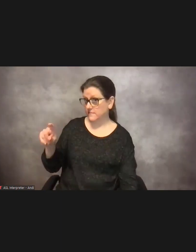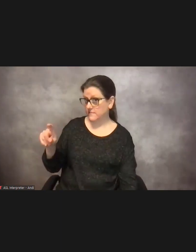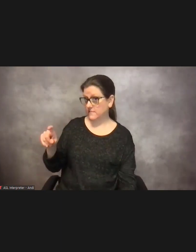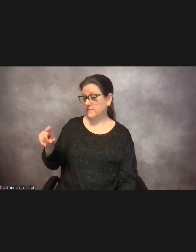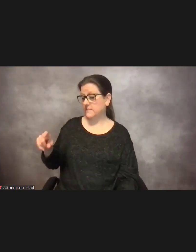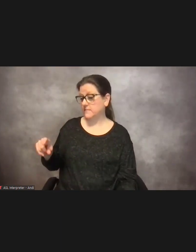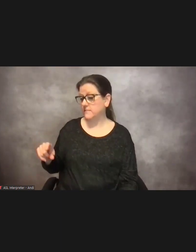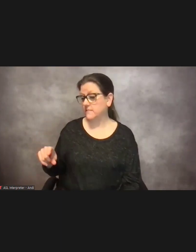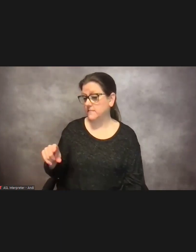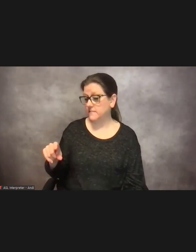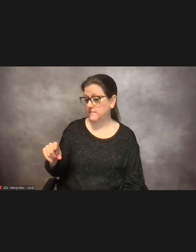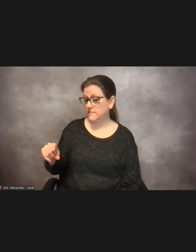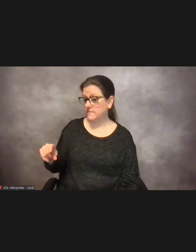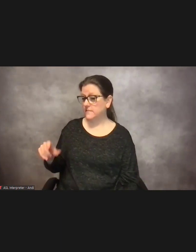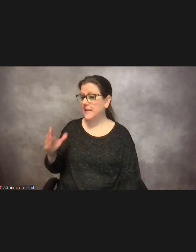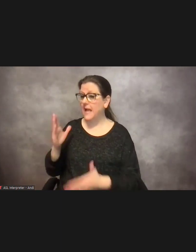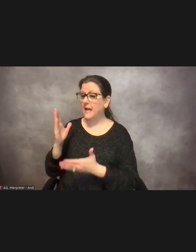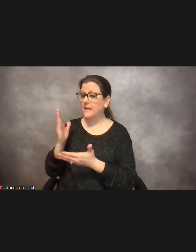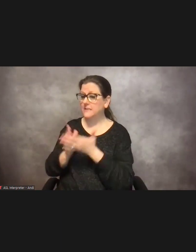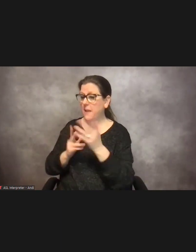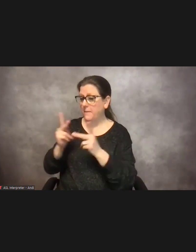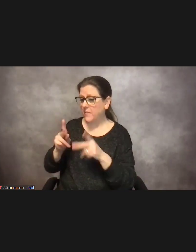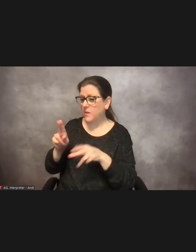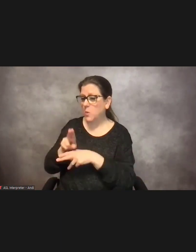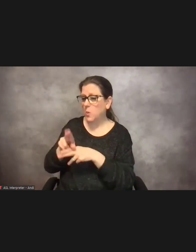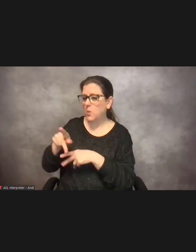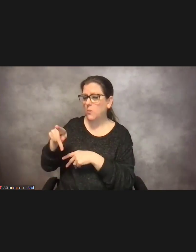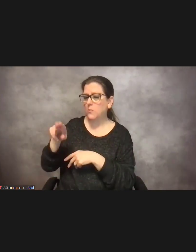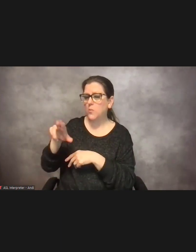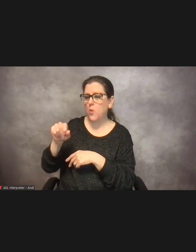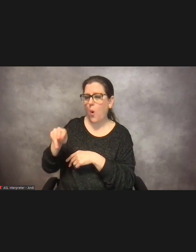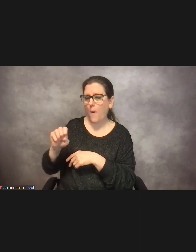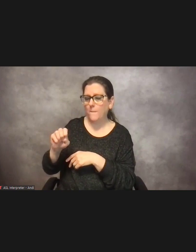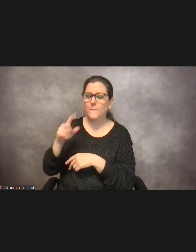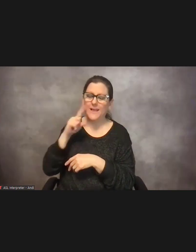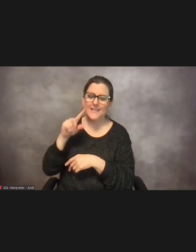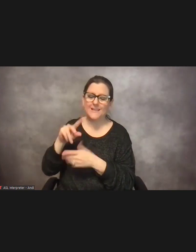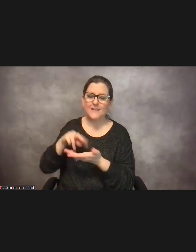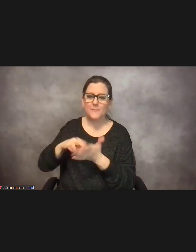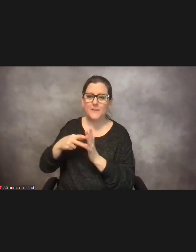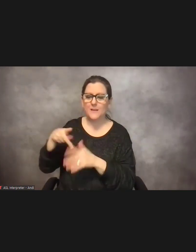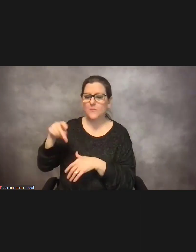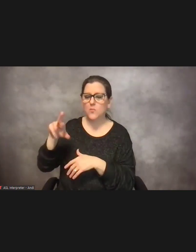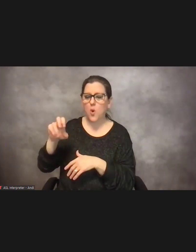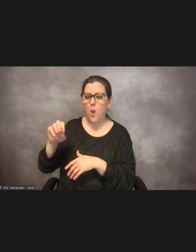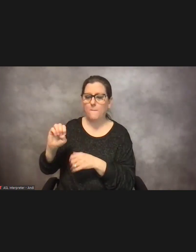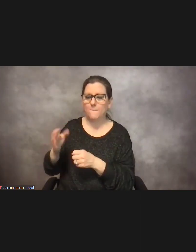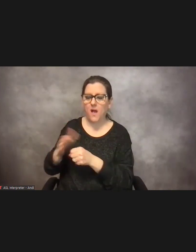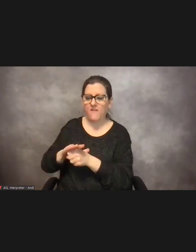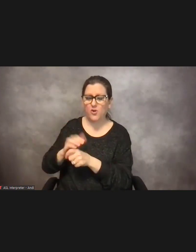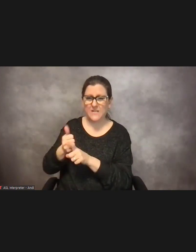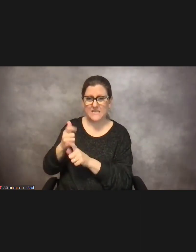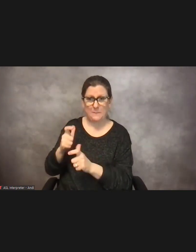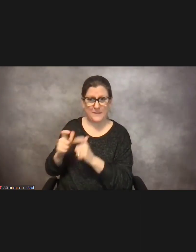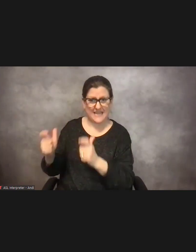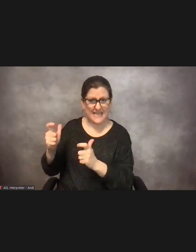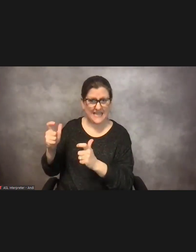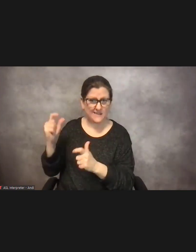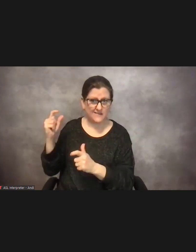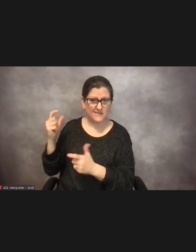question is I see some people using a probe, or I think they mean probe cover that is too big.